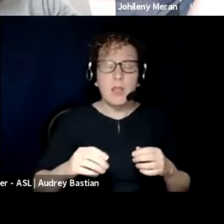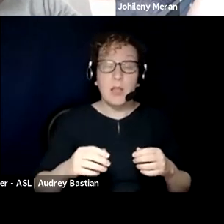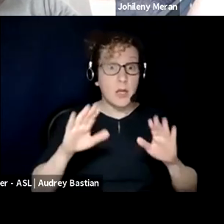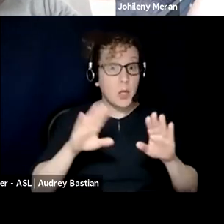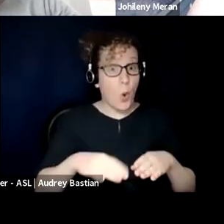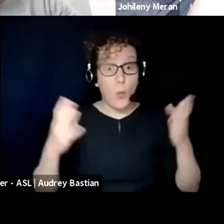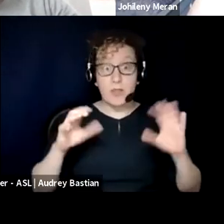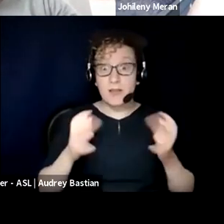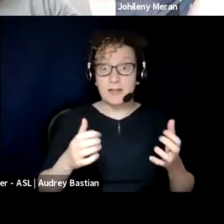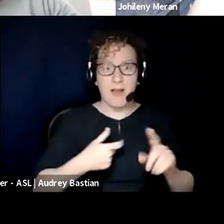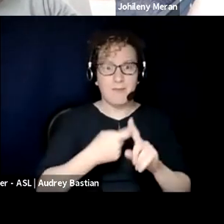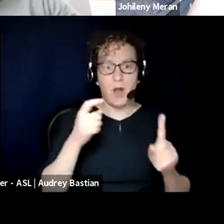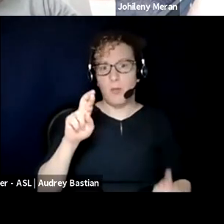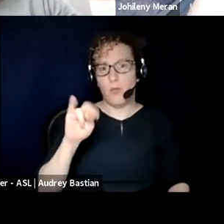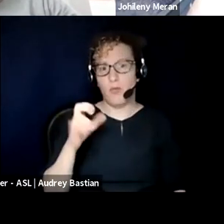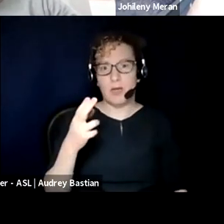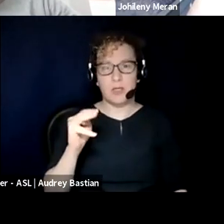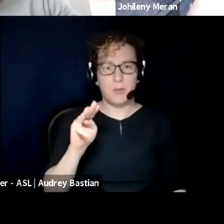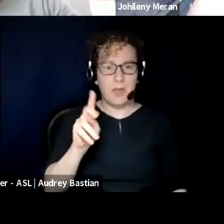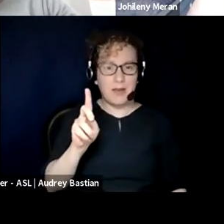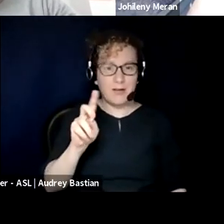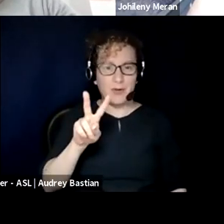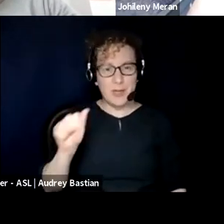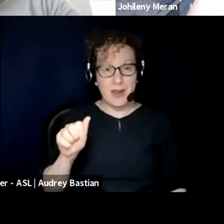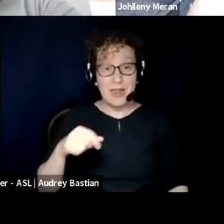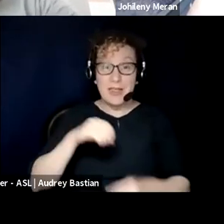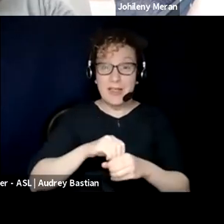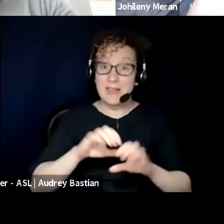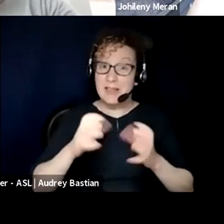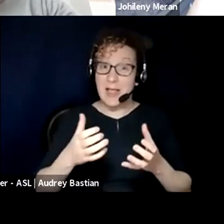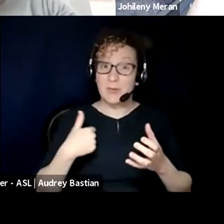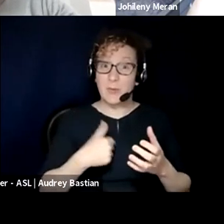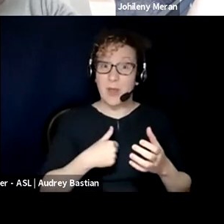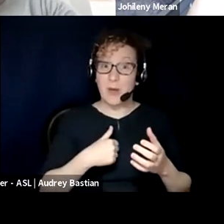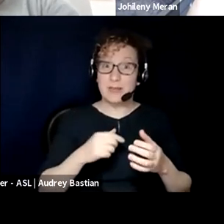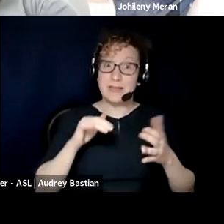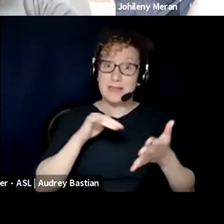Richmond, Virginia, and in this class we will study the war of Northern aggression. The